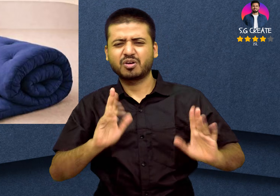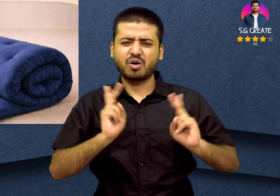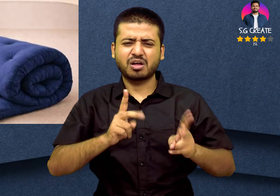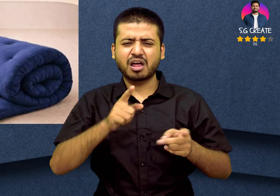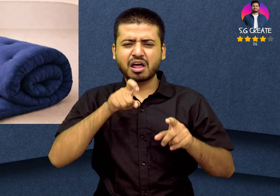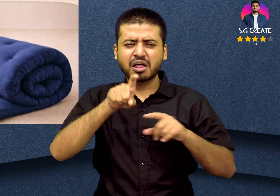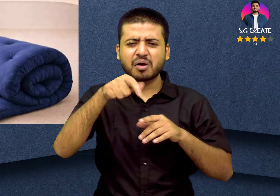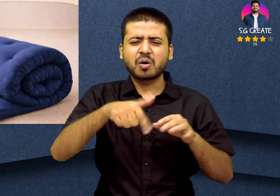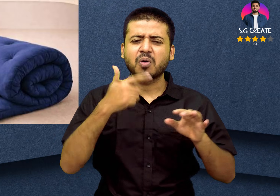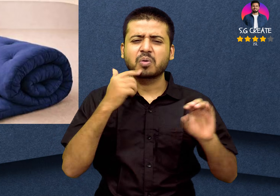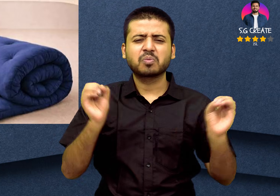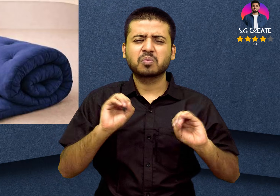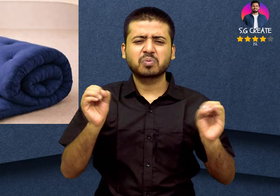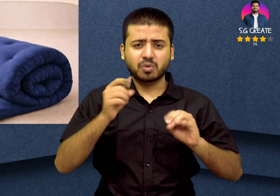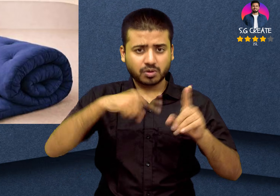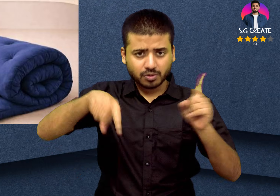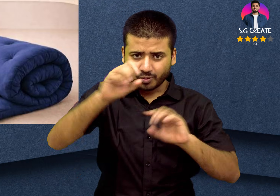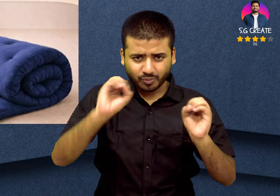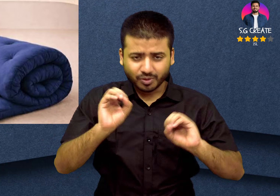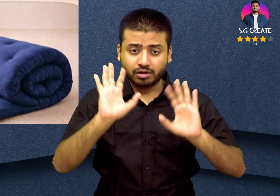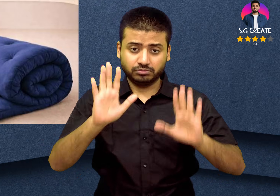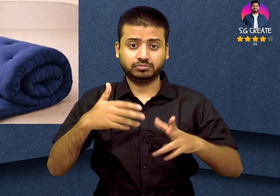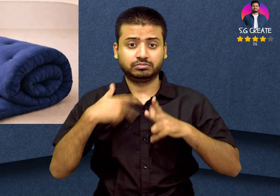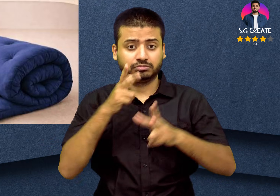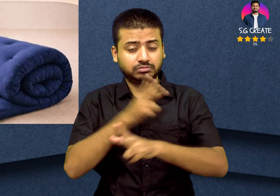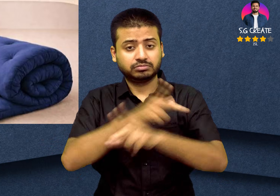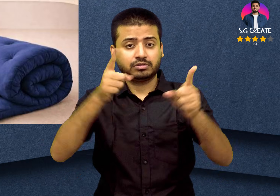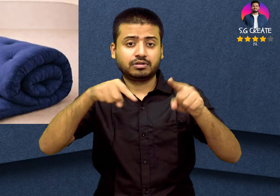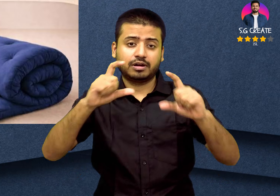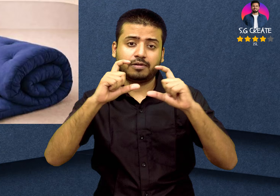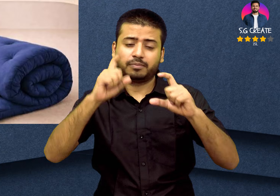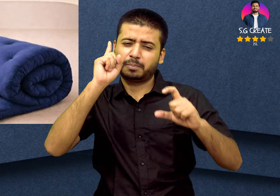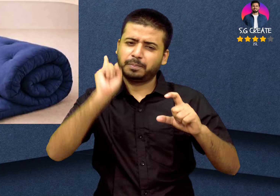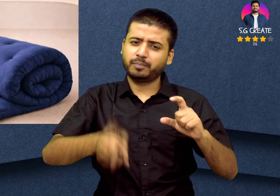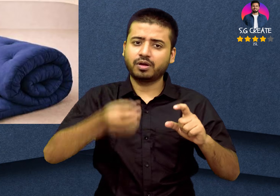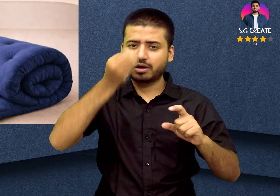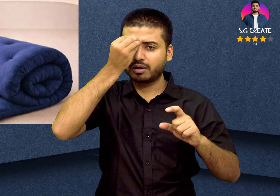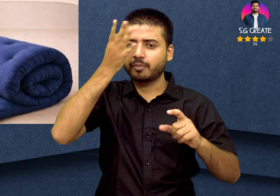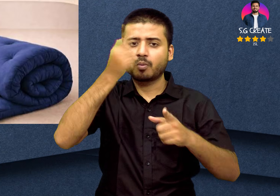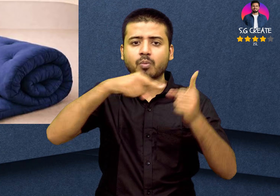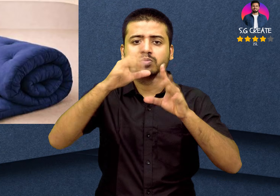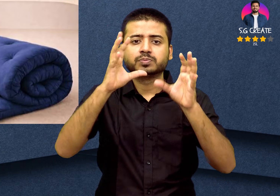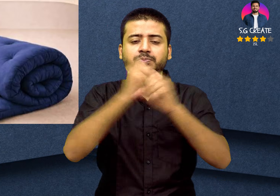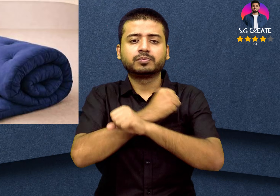wash our sheets regularly, our beds transform into a collection zone for the constant biological